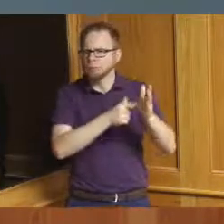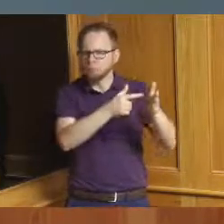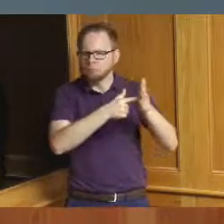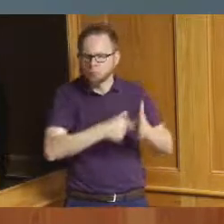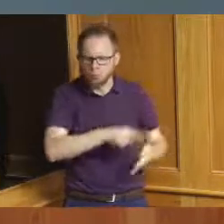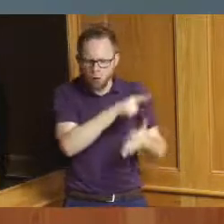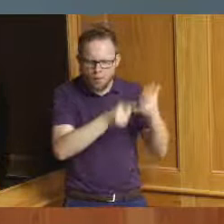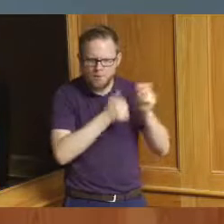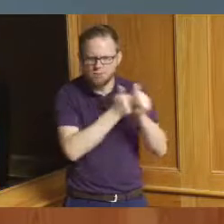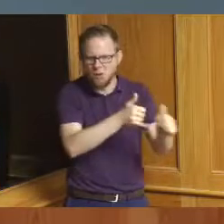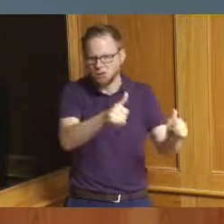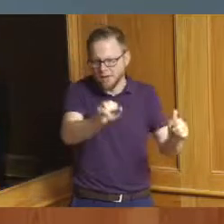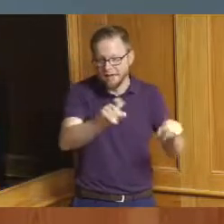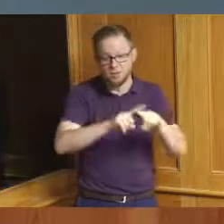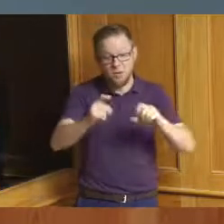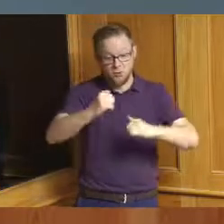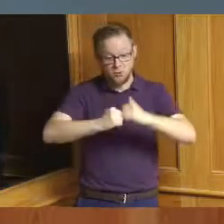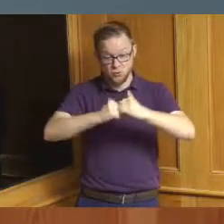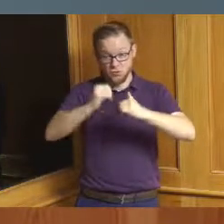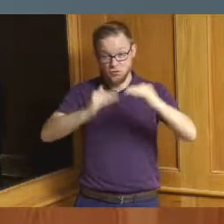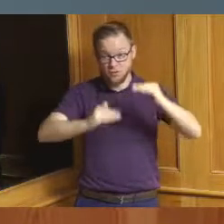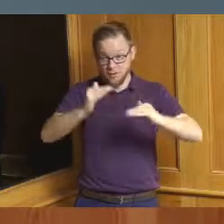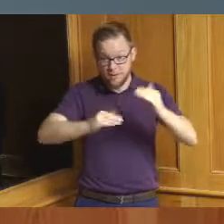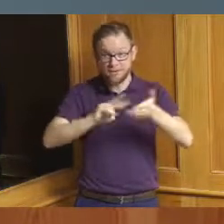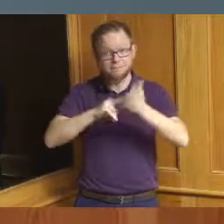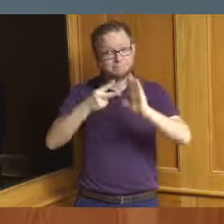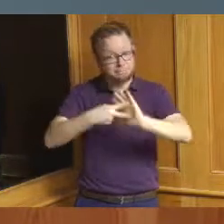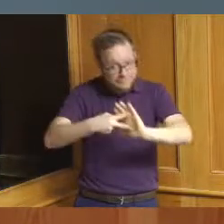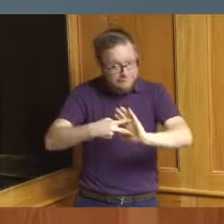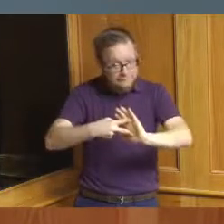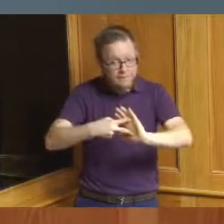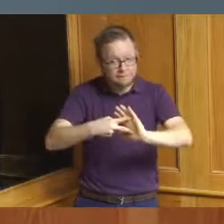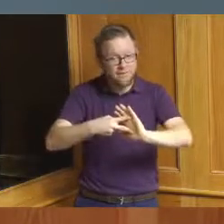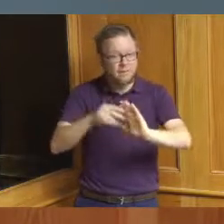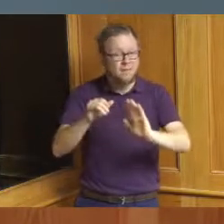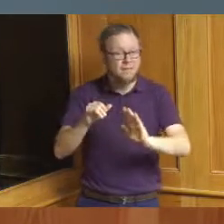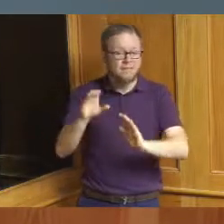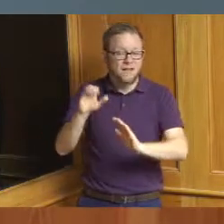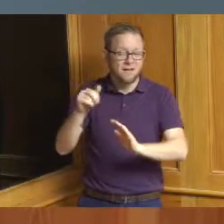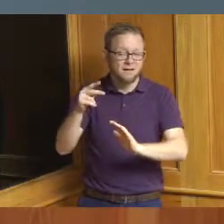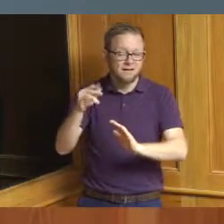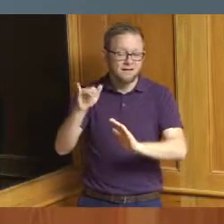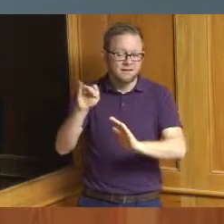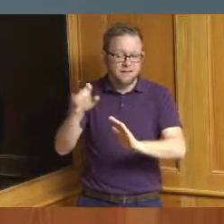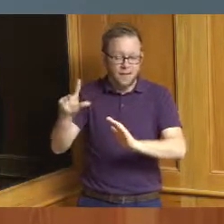icing on the cake for some things those facility capital projects that had not been able to be